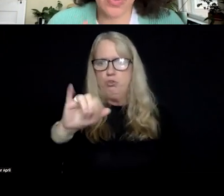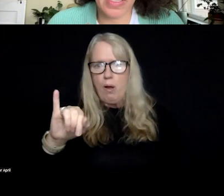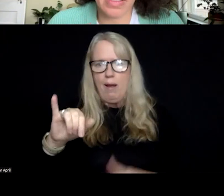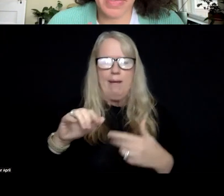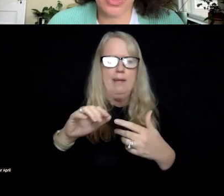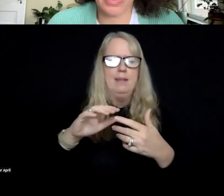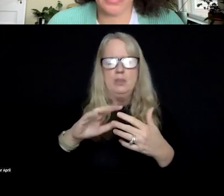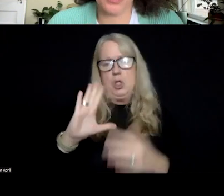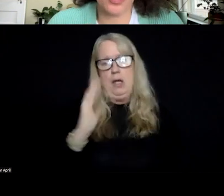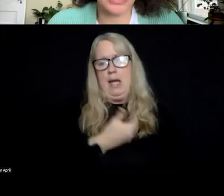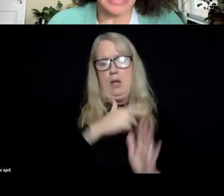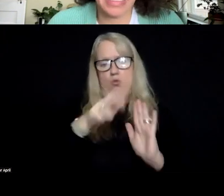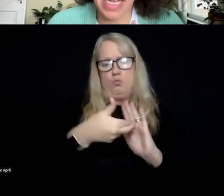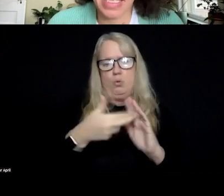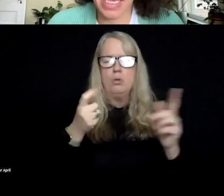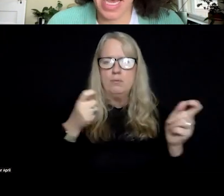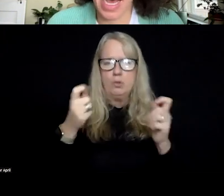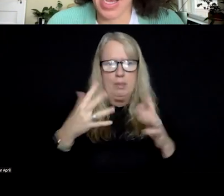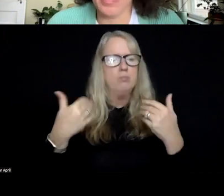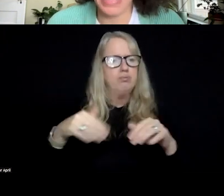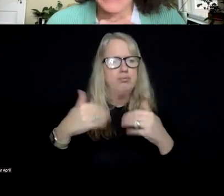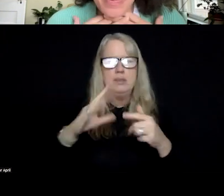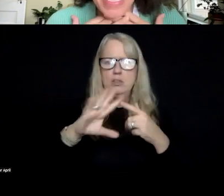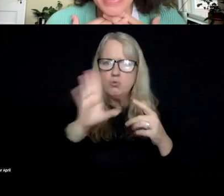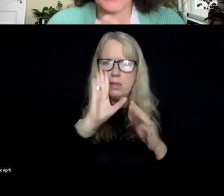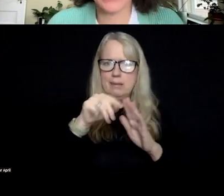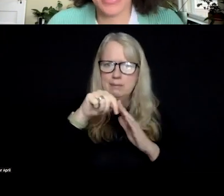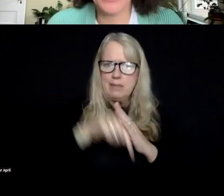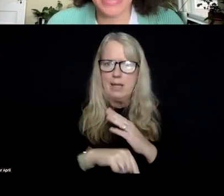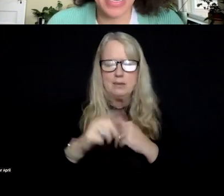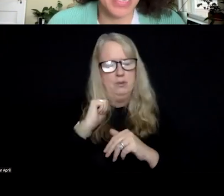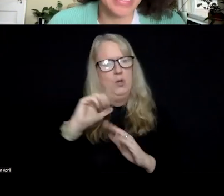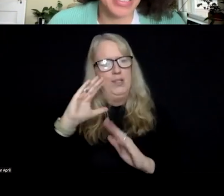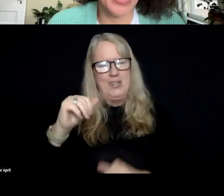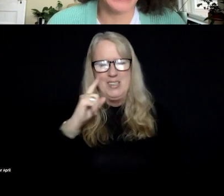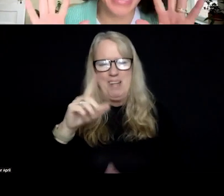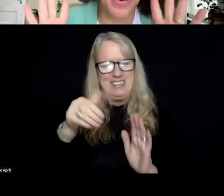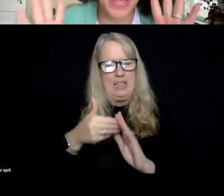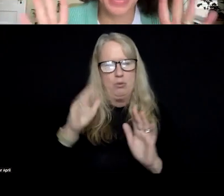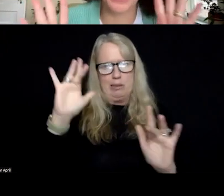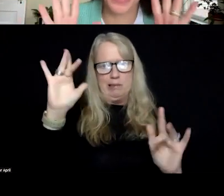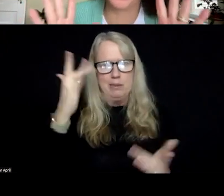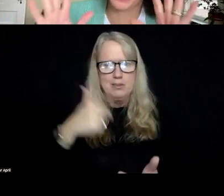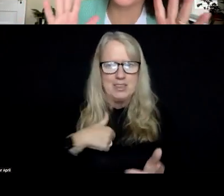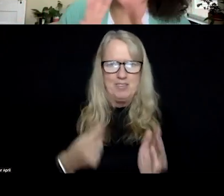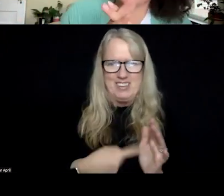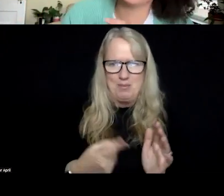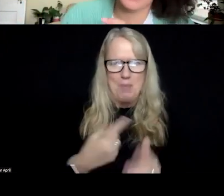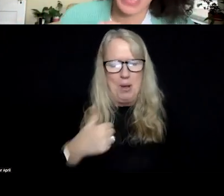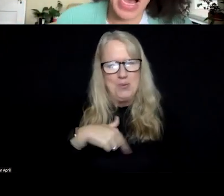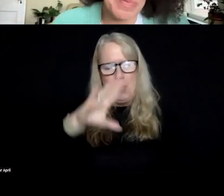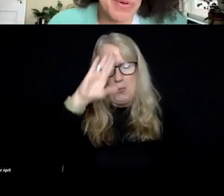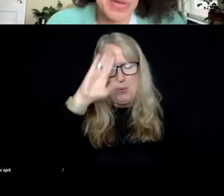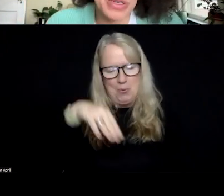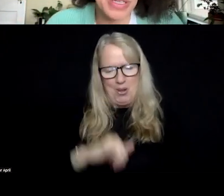OUR ROLL IS PRETTY INTENSE AS ADMINISTRATORS. WE ARE REALLY